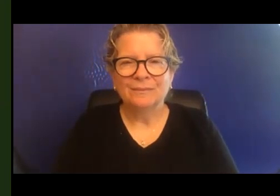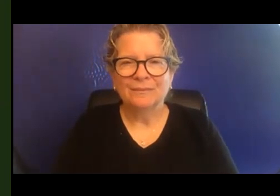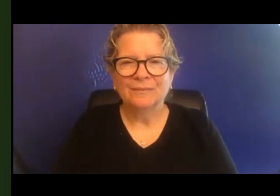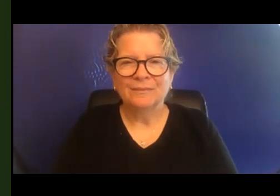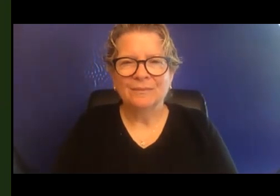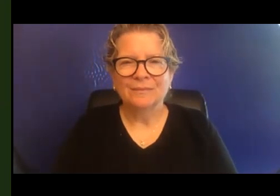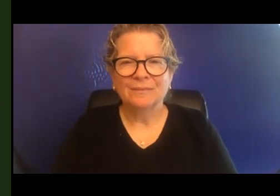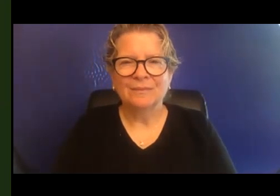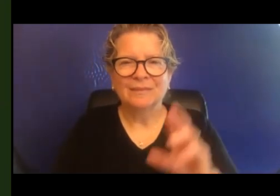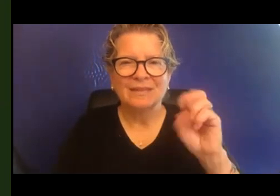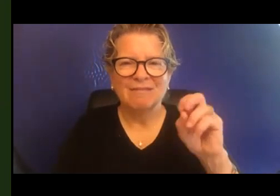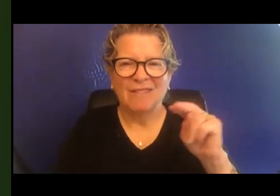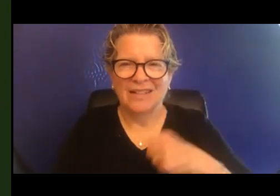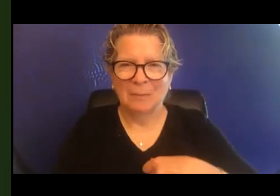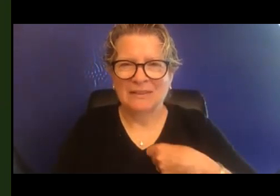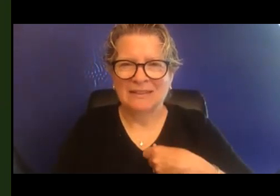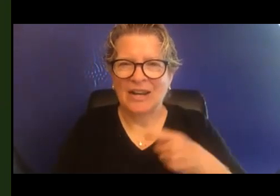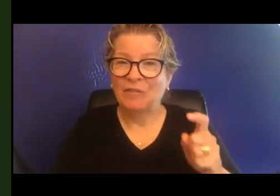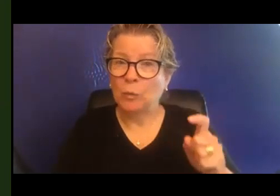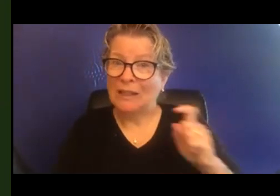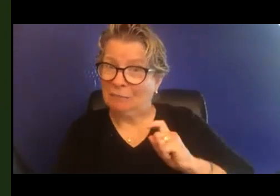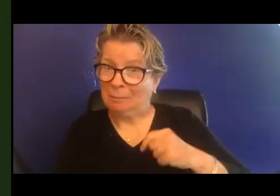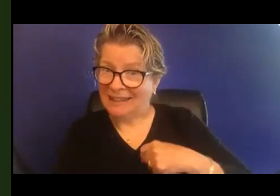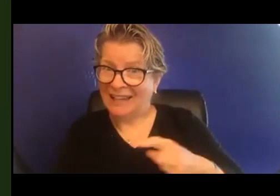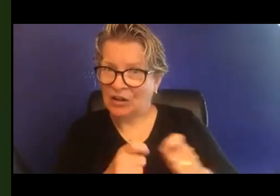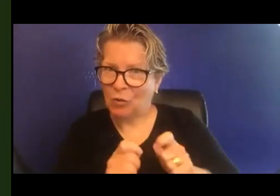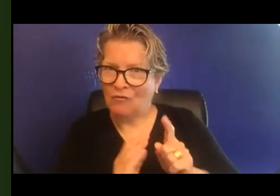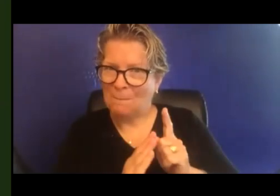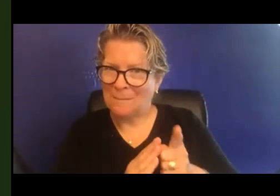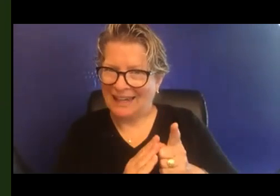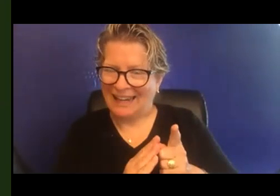Ron, I'm sorry, you'll have to give me back control for a moment.